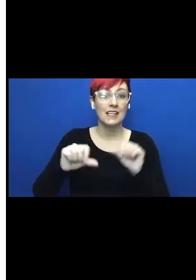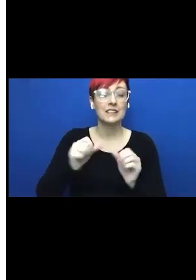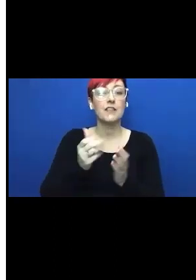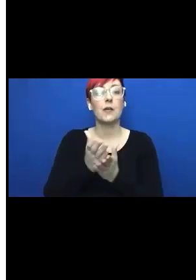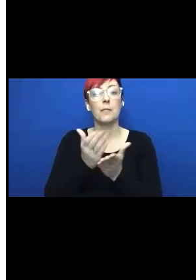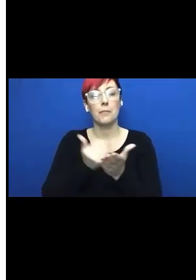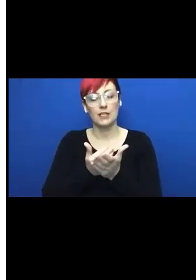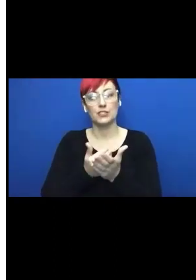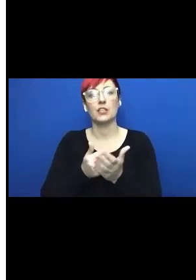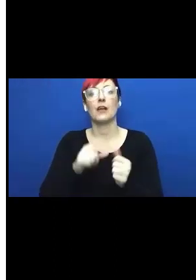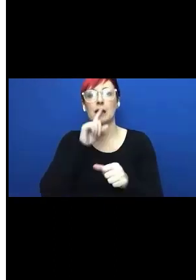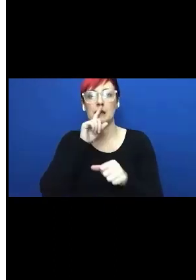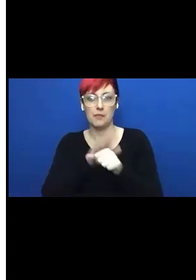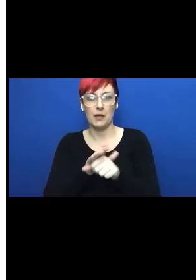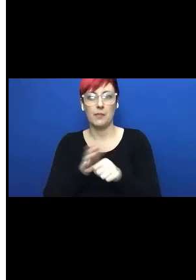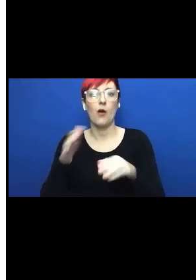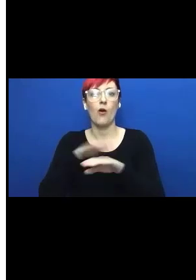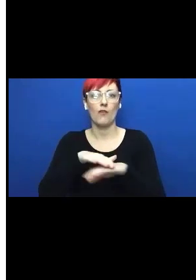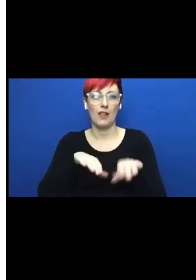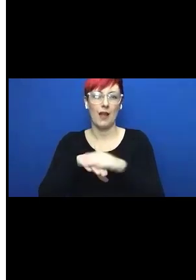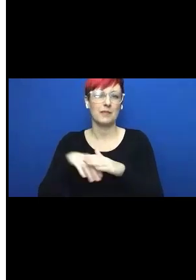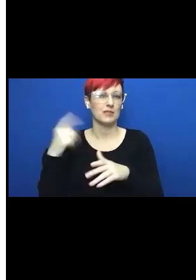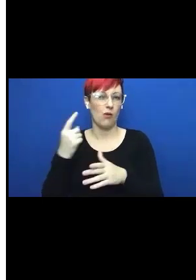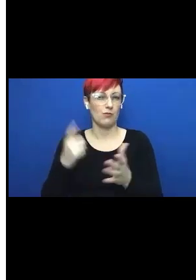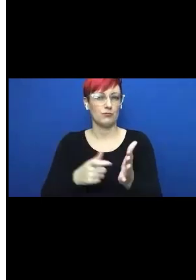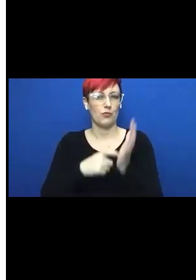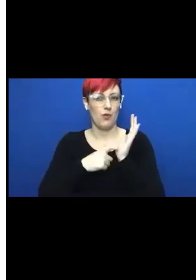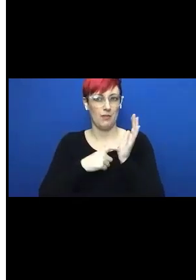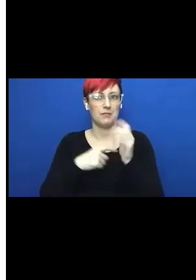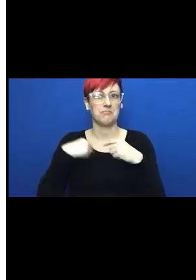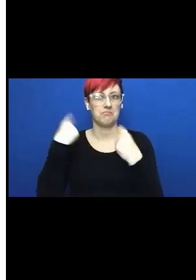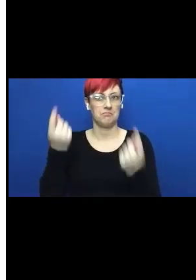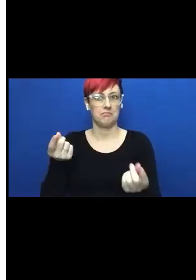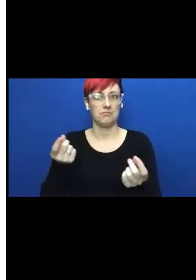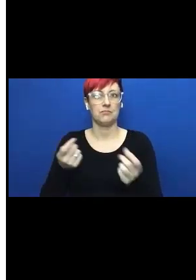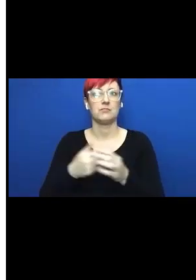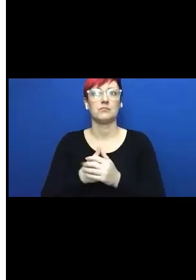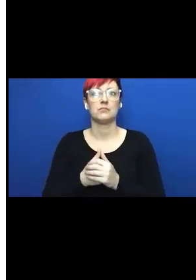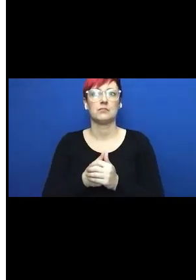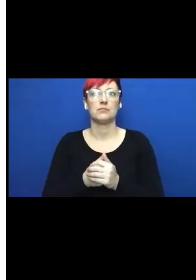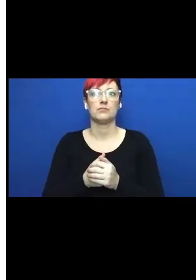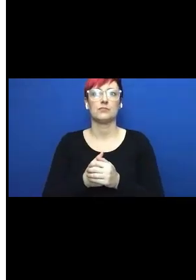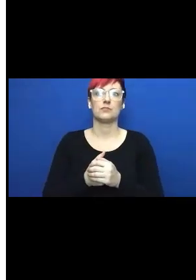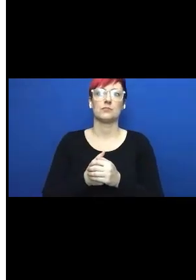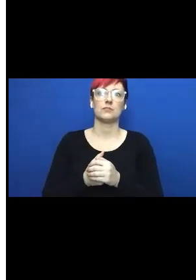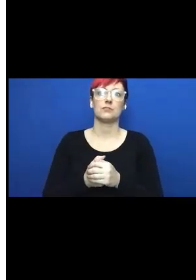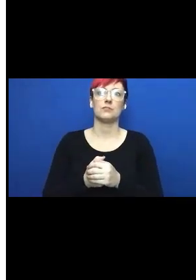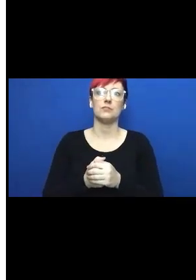which is a longstanding requirement. And those have been the focus areas. And then the question there then becomes,